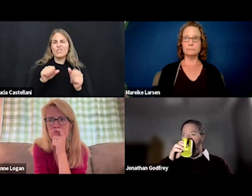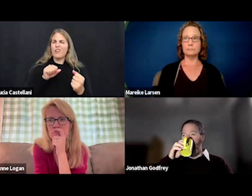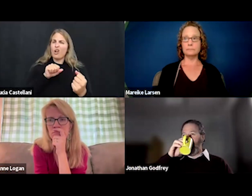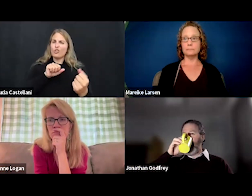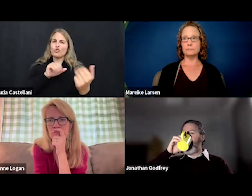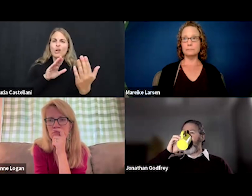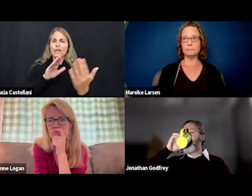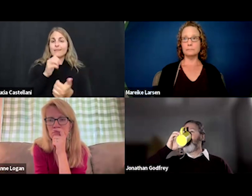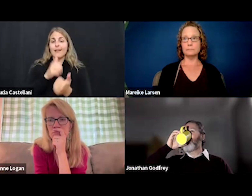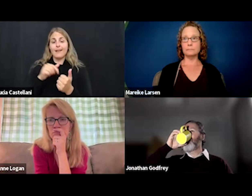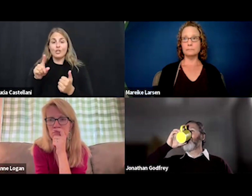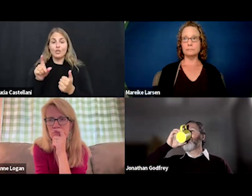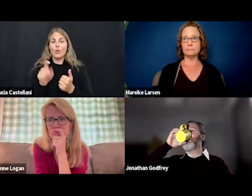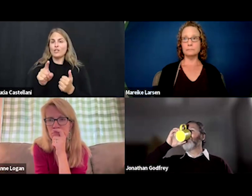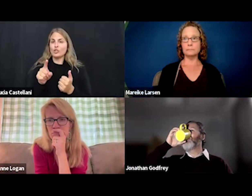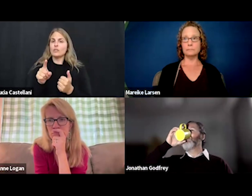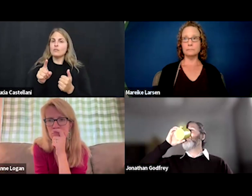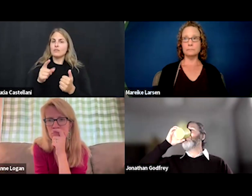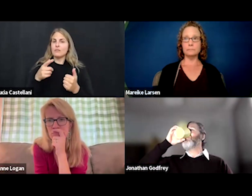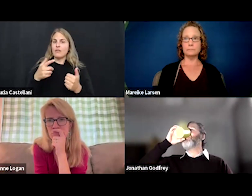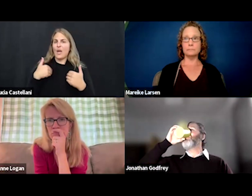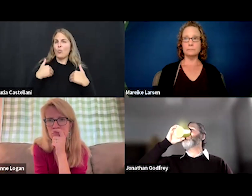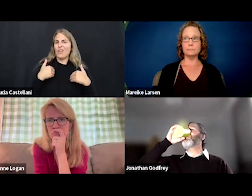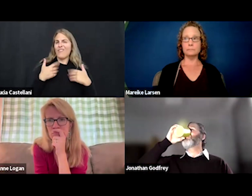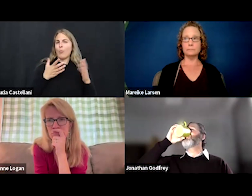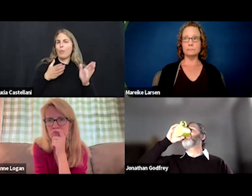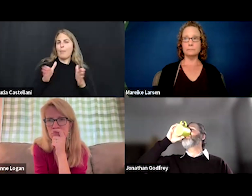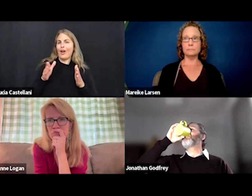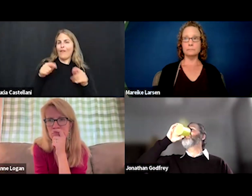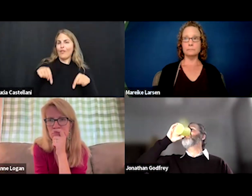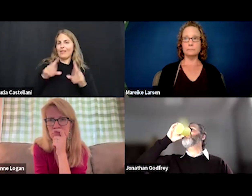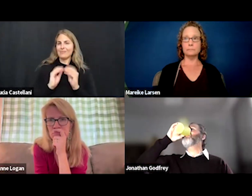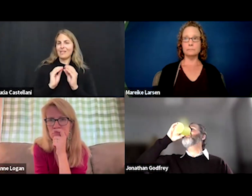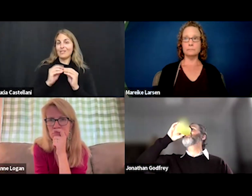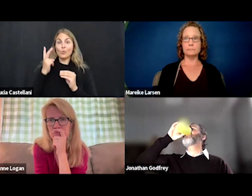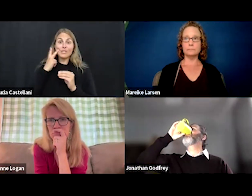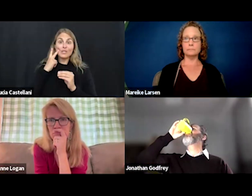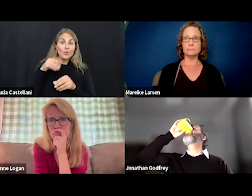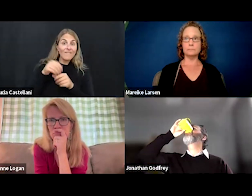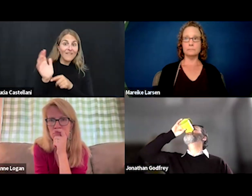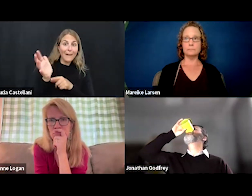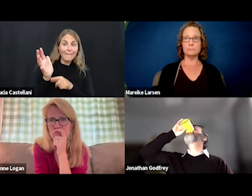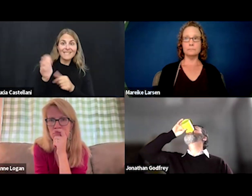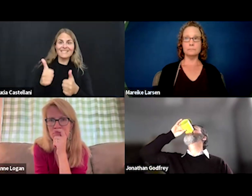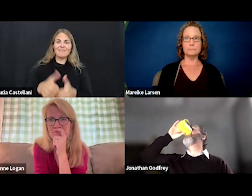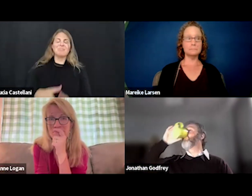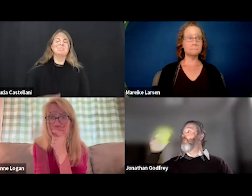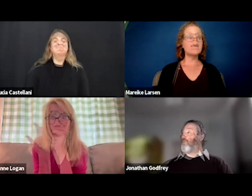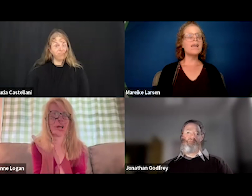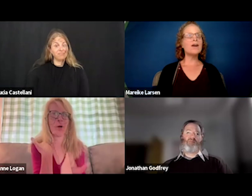had come in ahead of time. So see you back here in five.